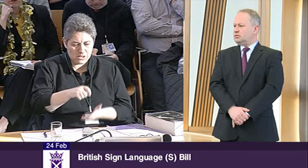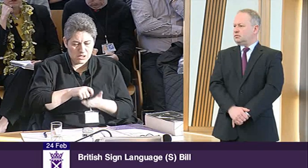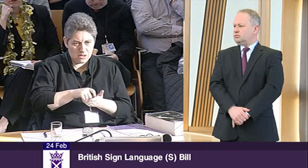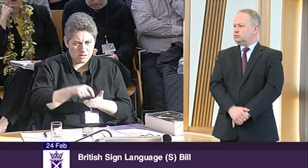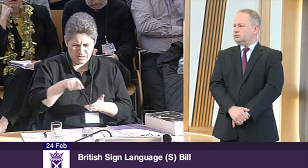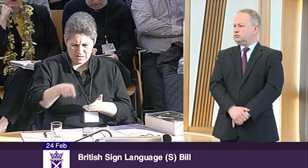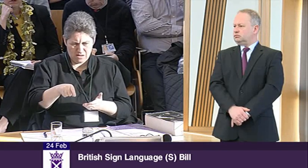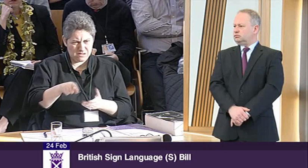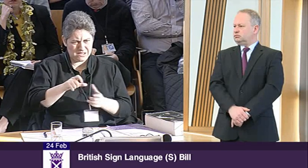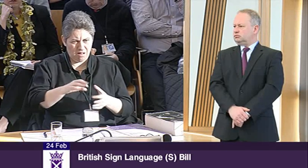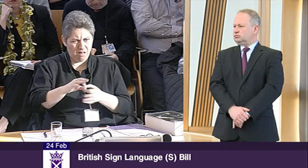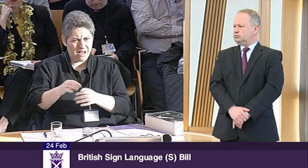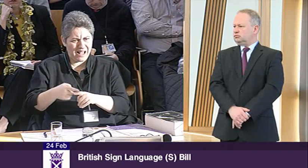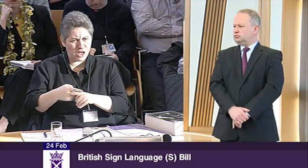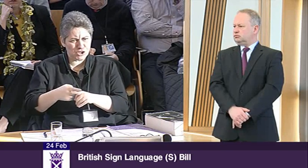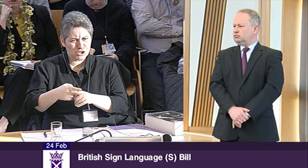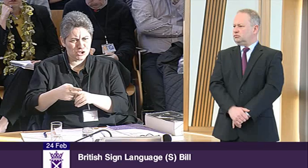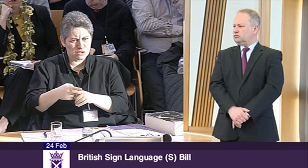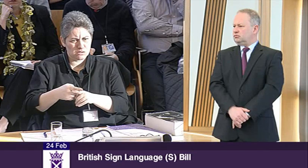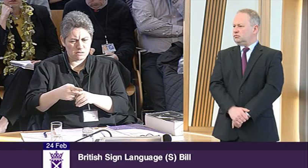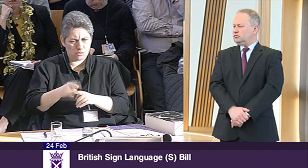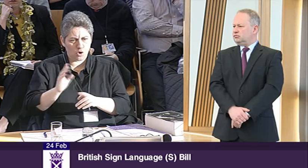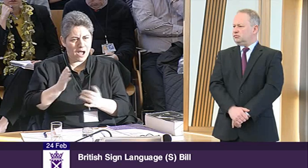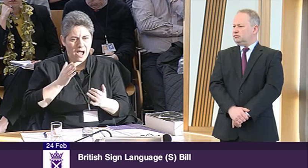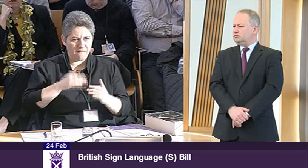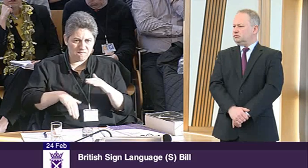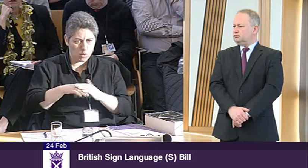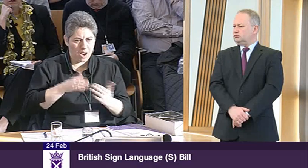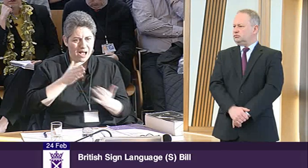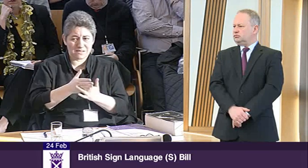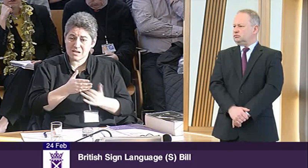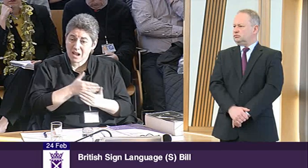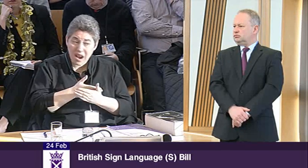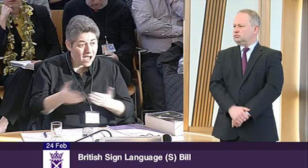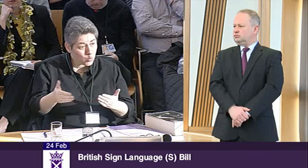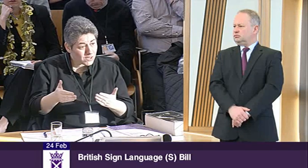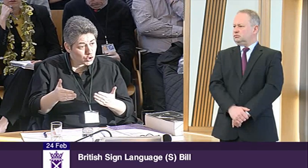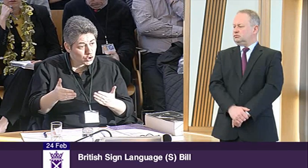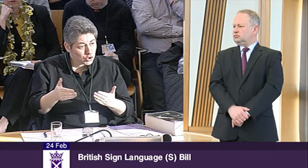whereby services can write things down on a bit of paper rather than provide an interpreter.